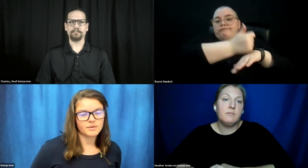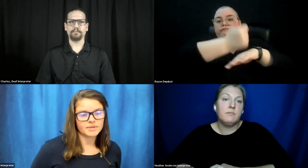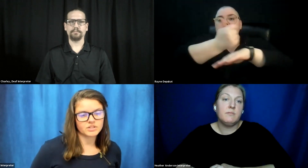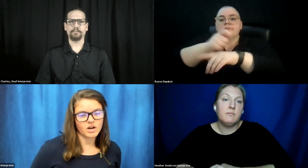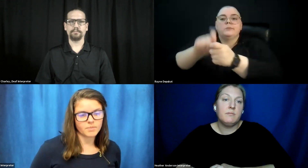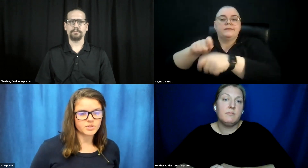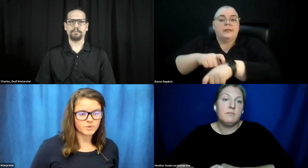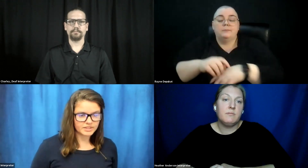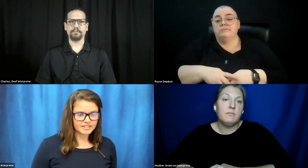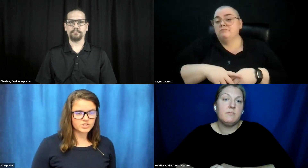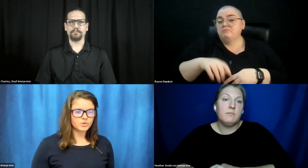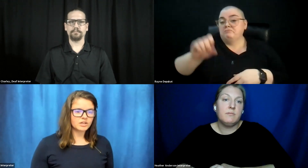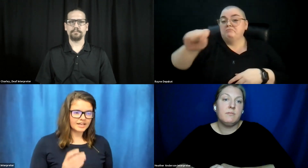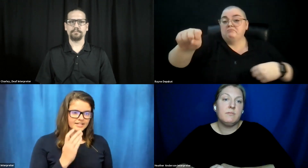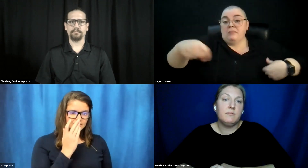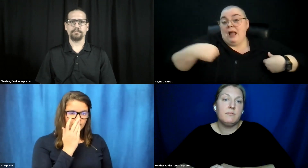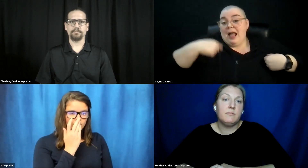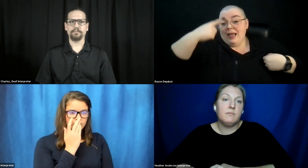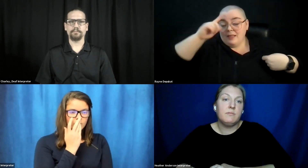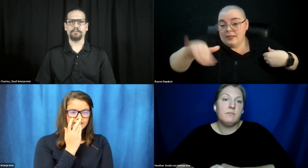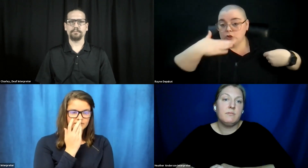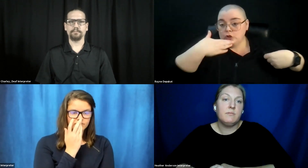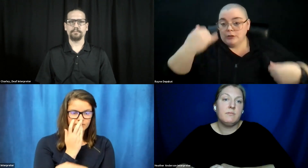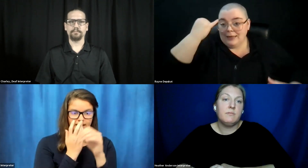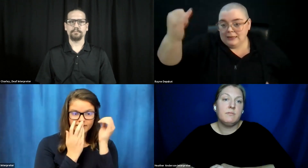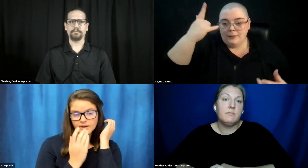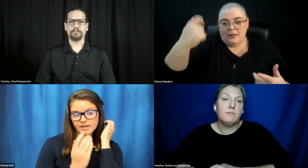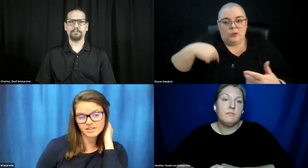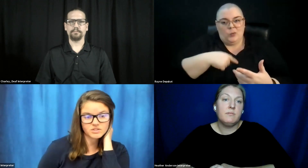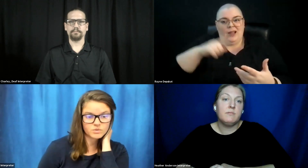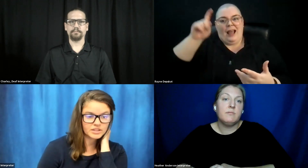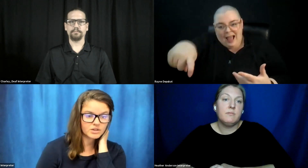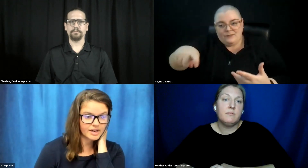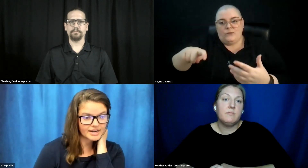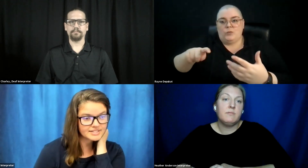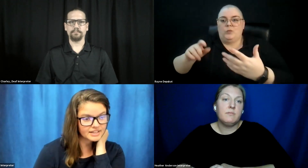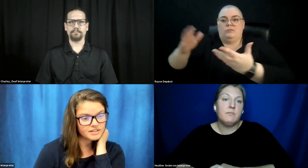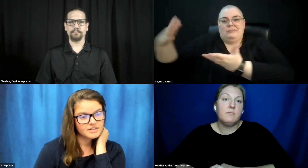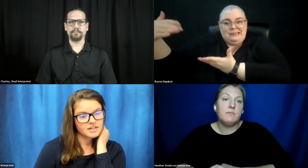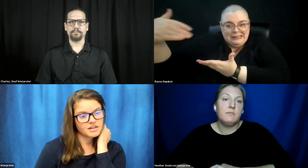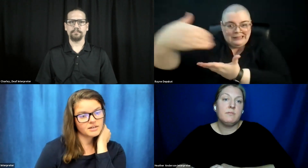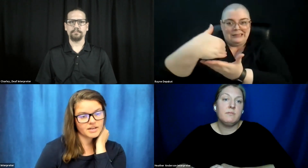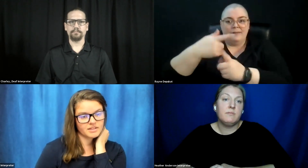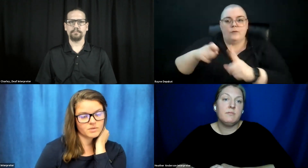It's a good opportunity to collect some of those stories and feedback so I think that's a really great idea.